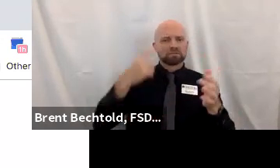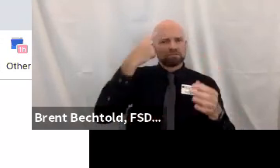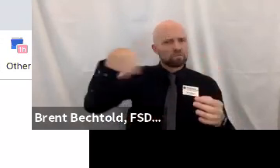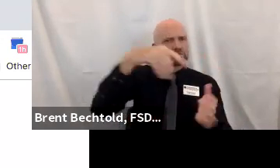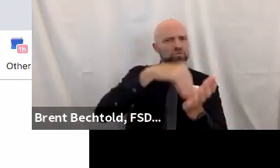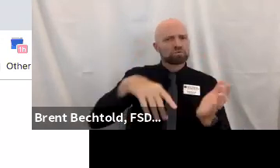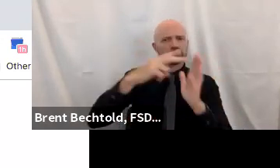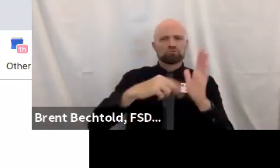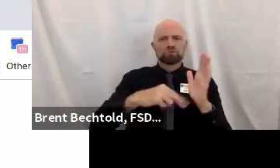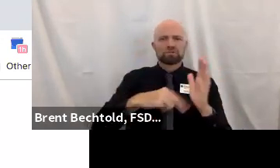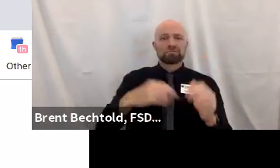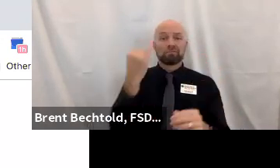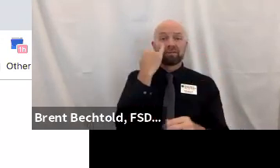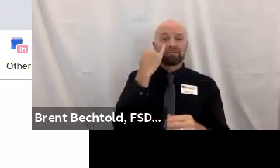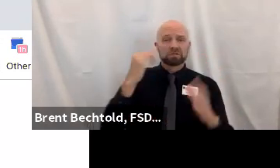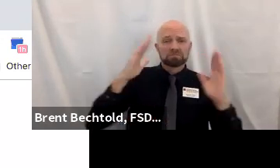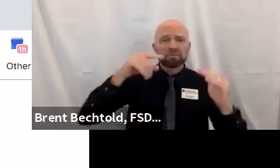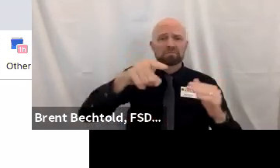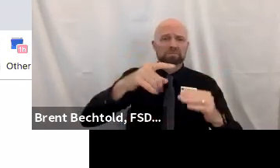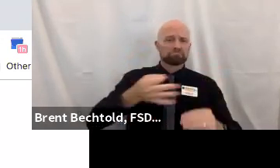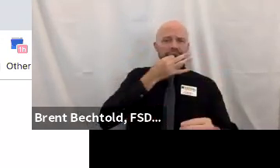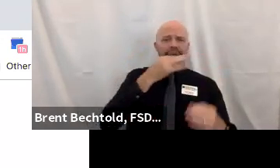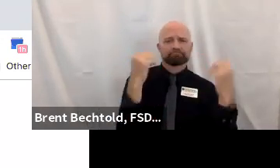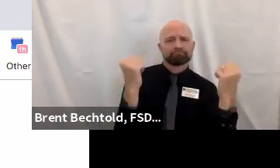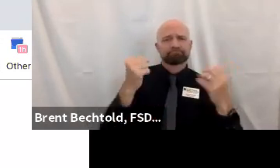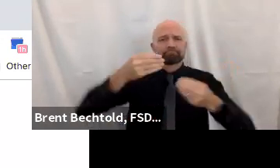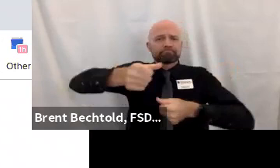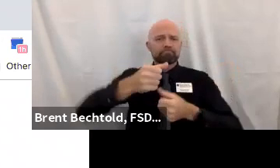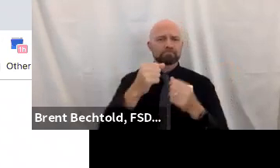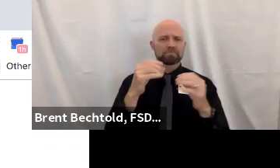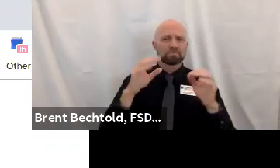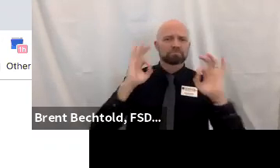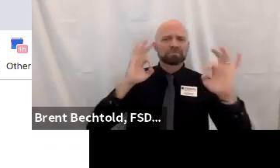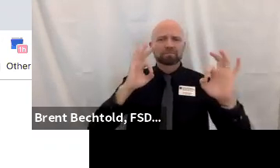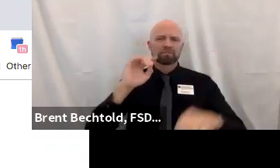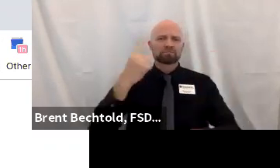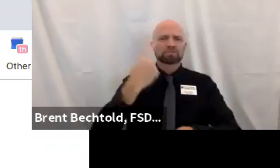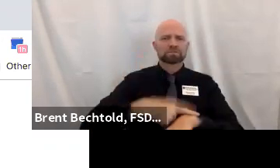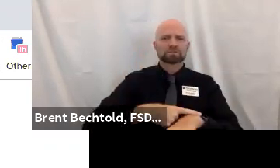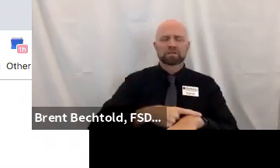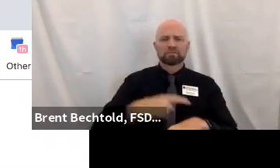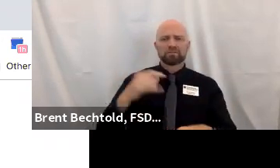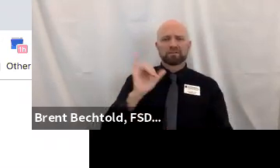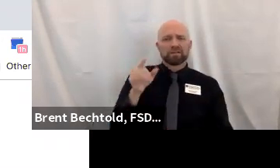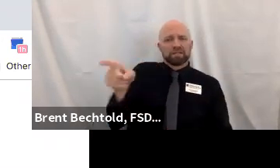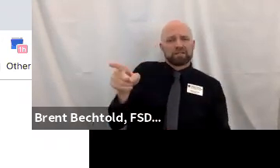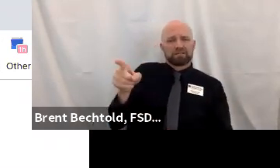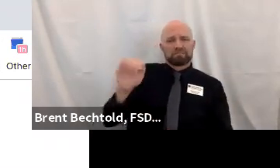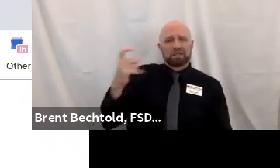we give passages to students to read and if we expect them to be an expert at fluency on their first try,